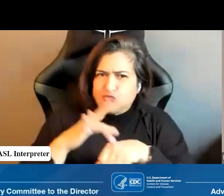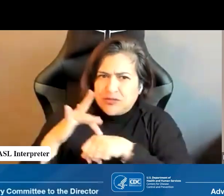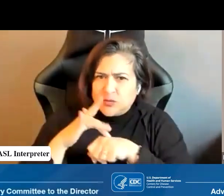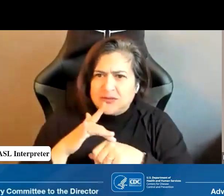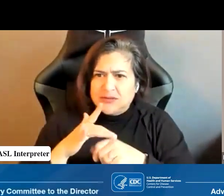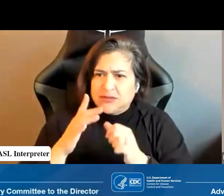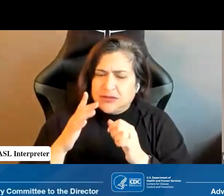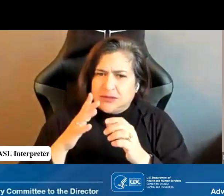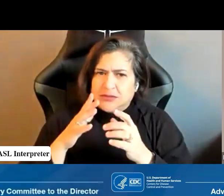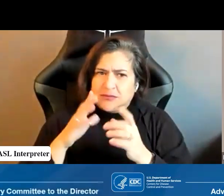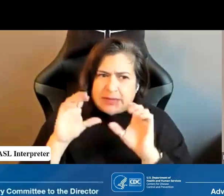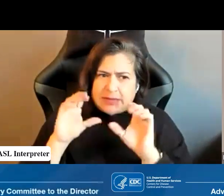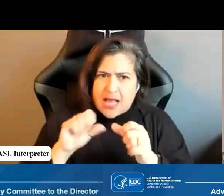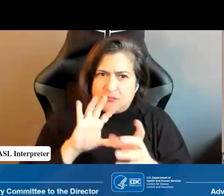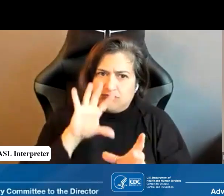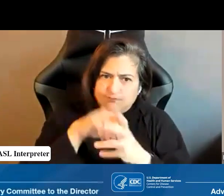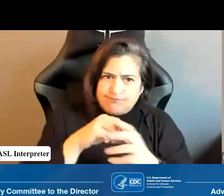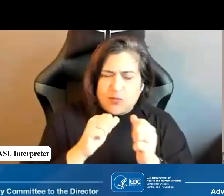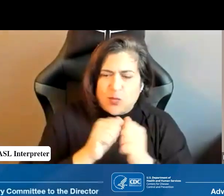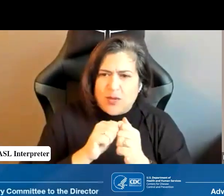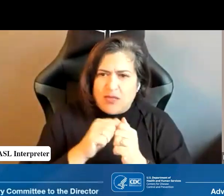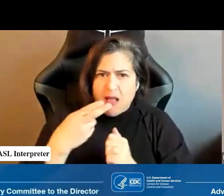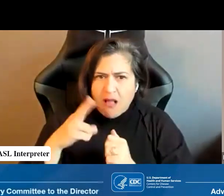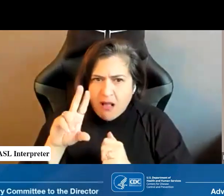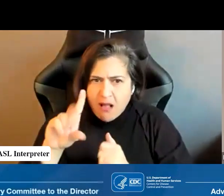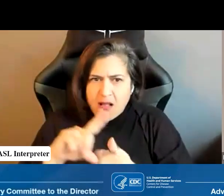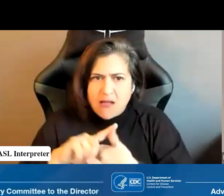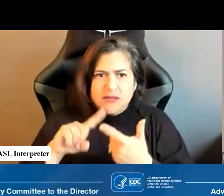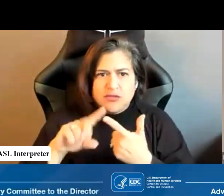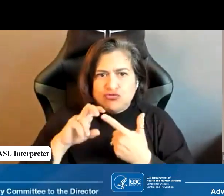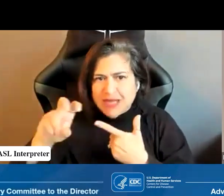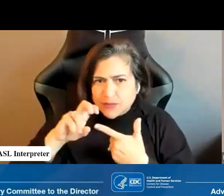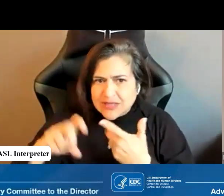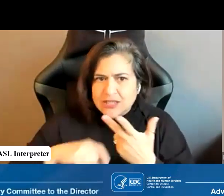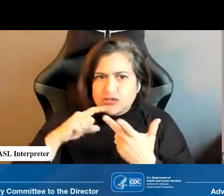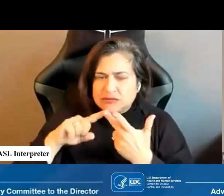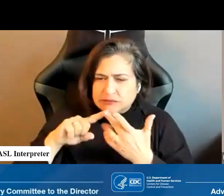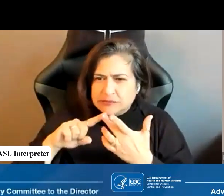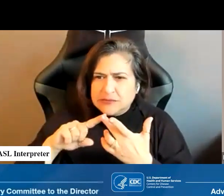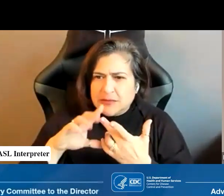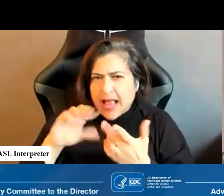and the other non HHS agencies that are critical for your success in those areas.